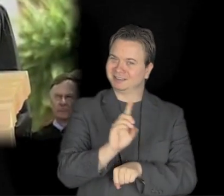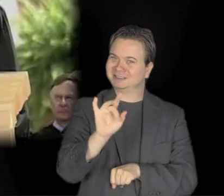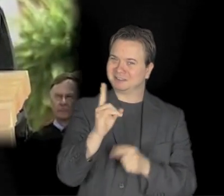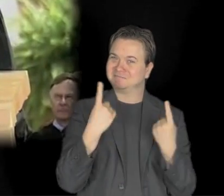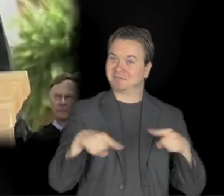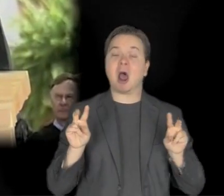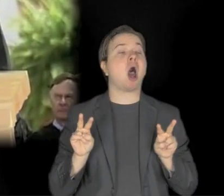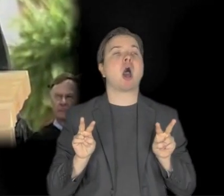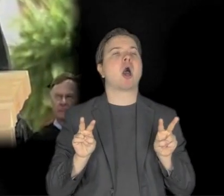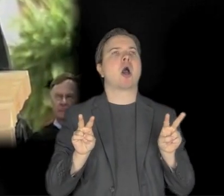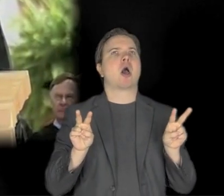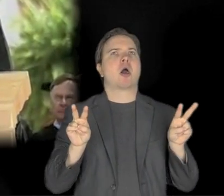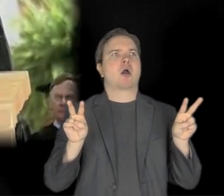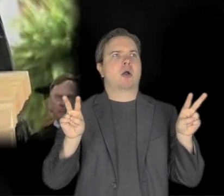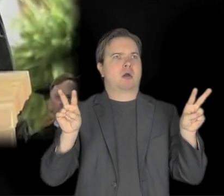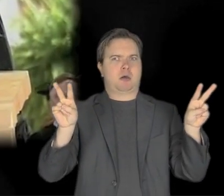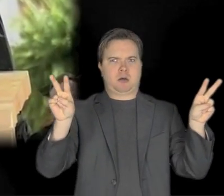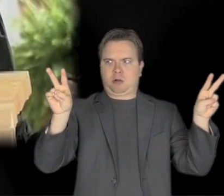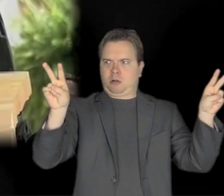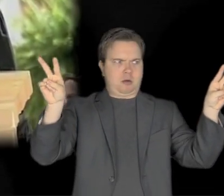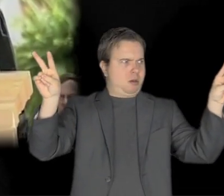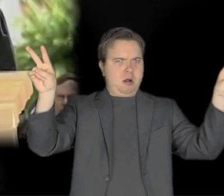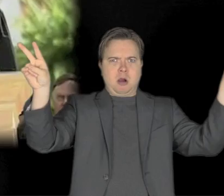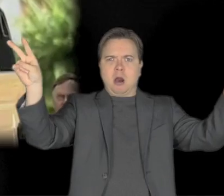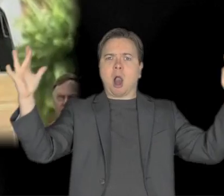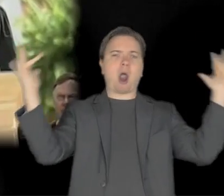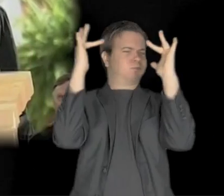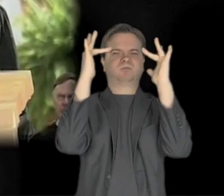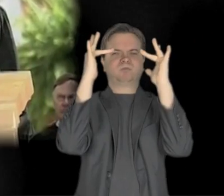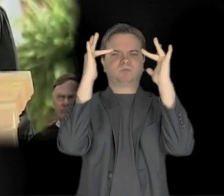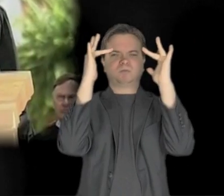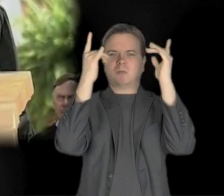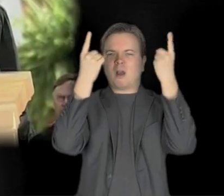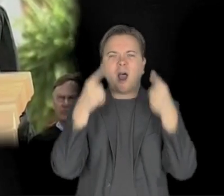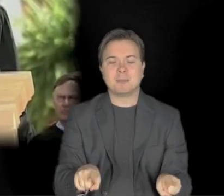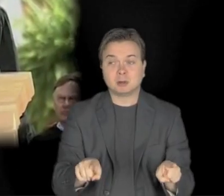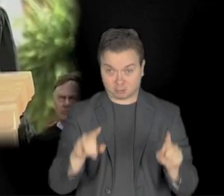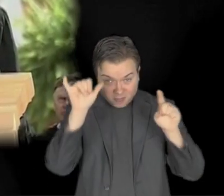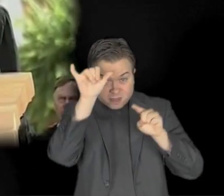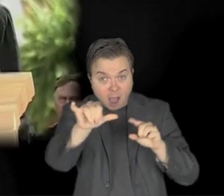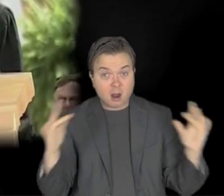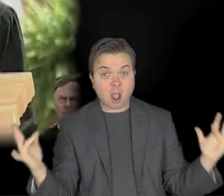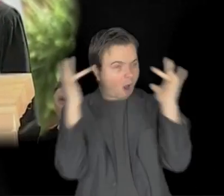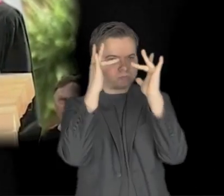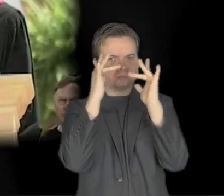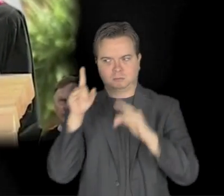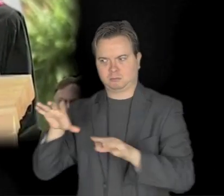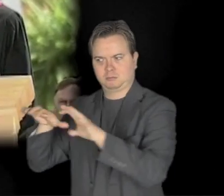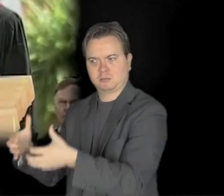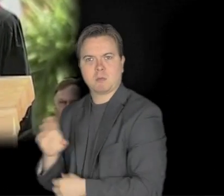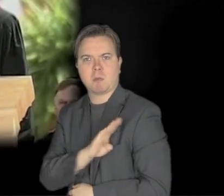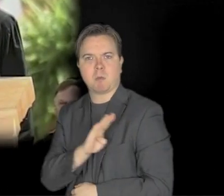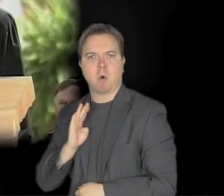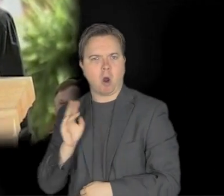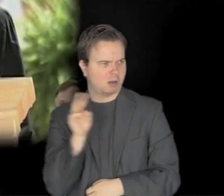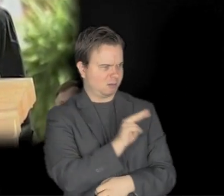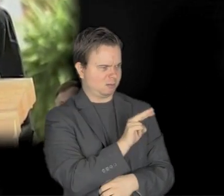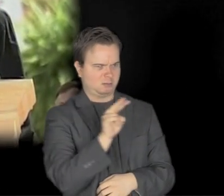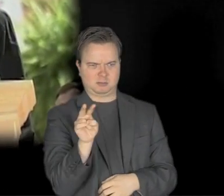But then our visions of the future began to diverge and eventually we had a falling out. When we did, our Board of Directors sided with him.